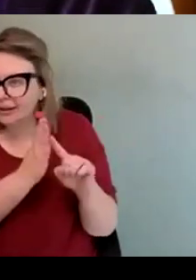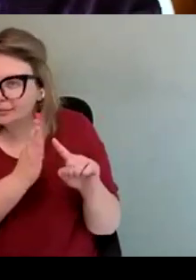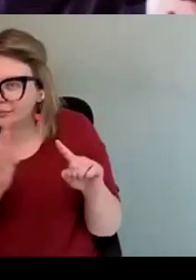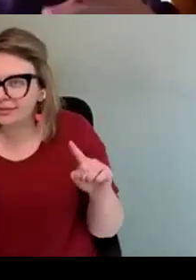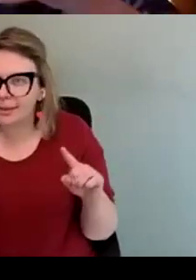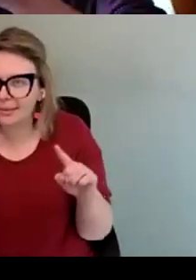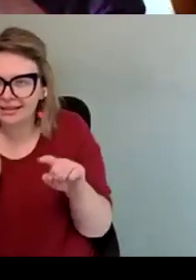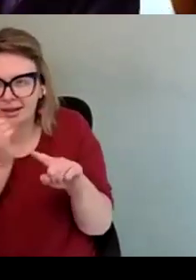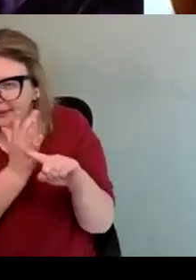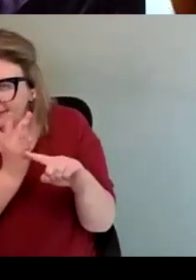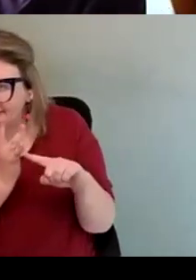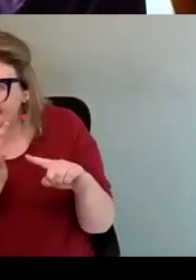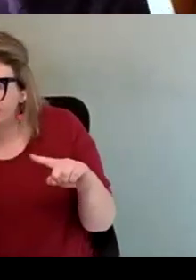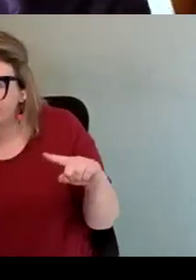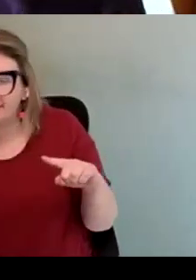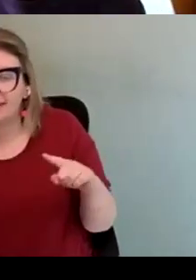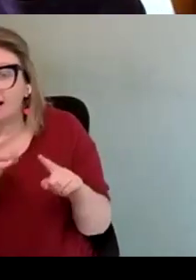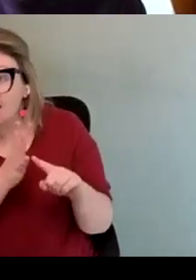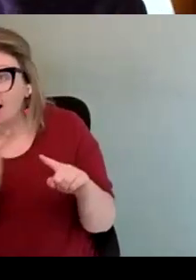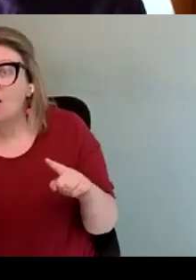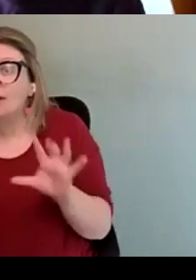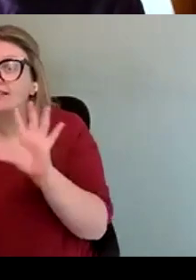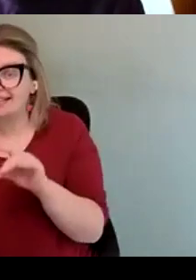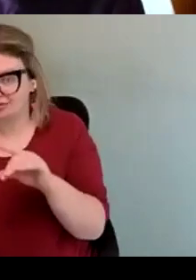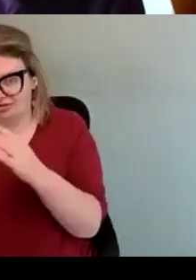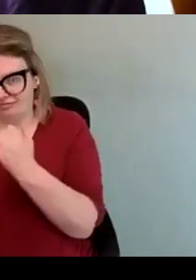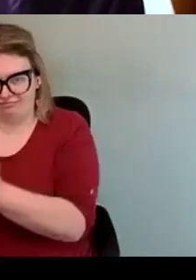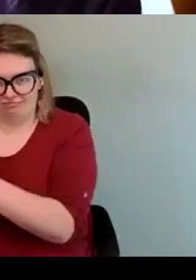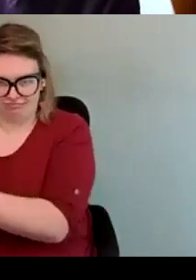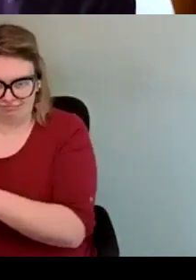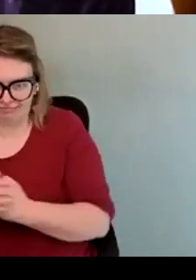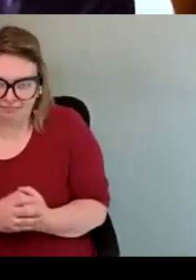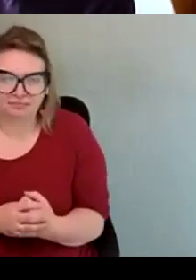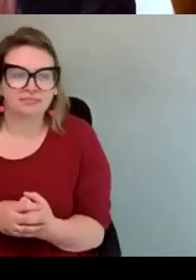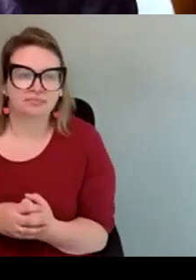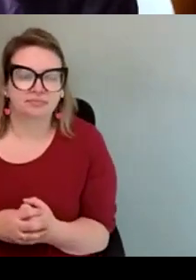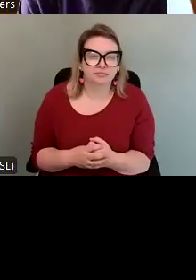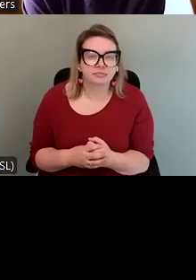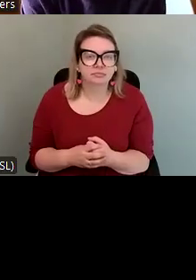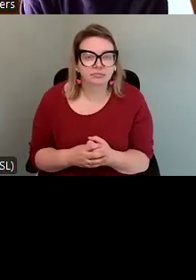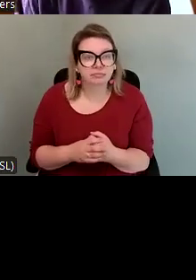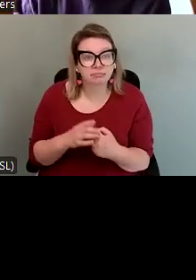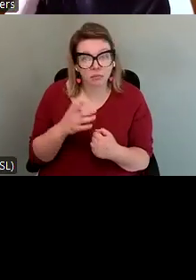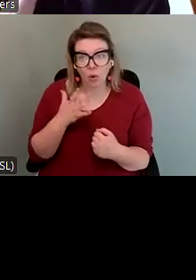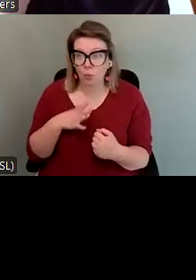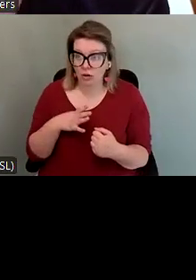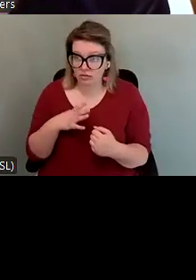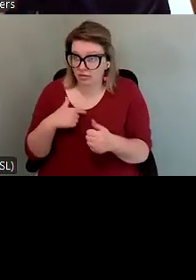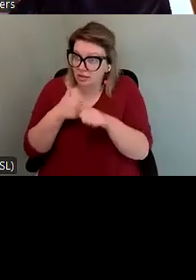It'll get to the end by the end of it. If you do want to get support from us, I can see that some of you,